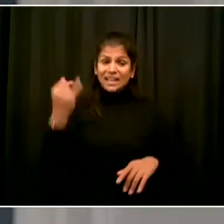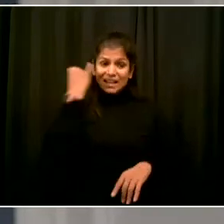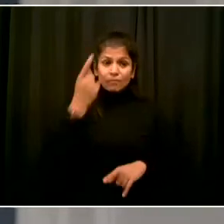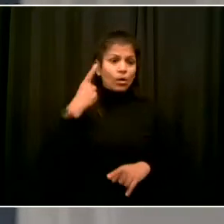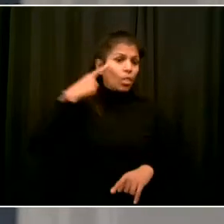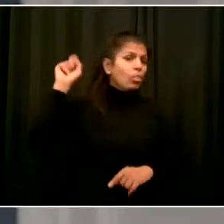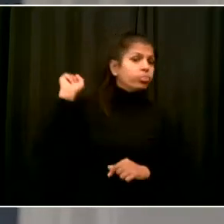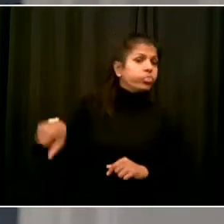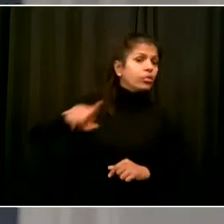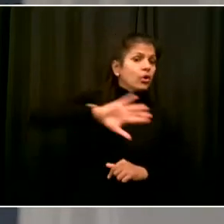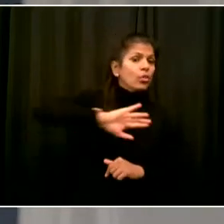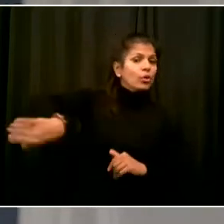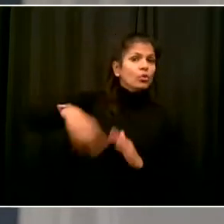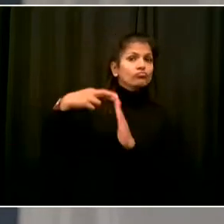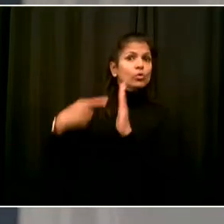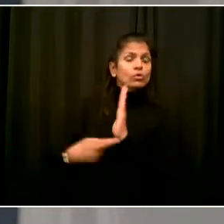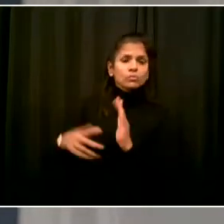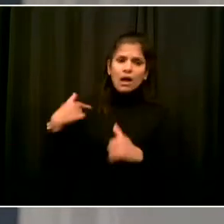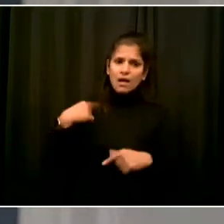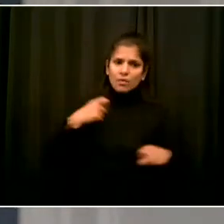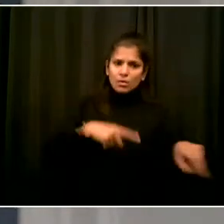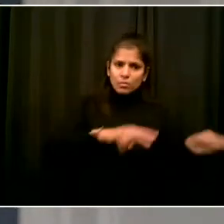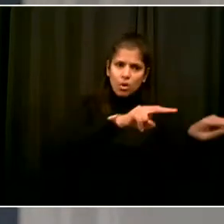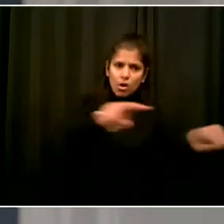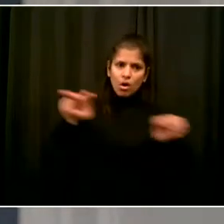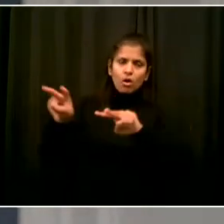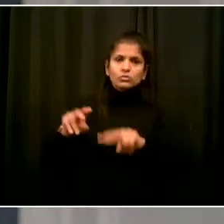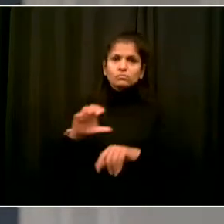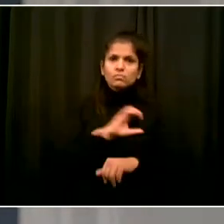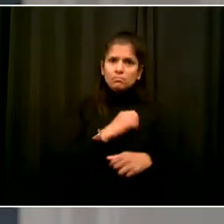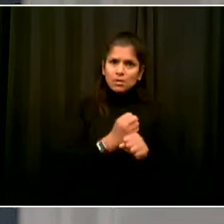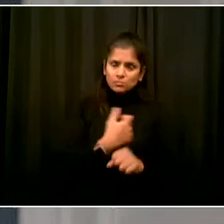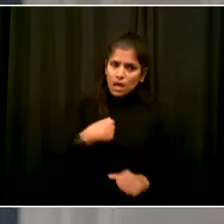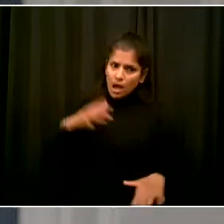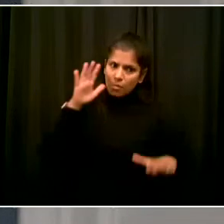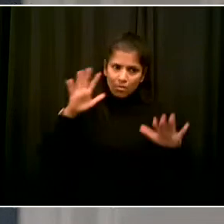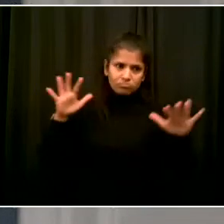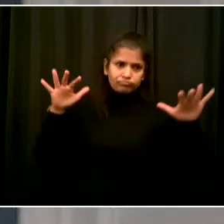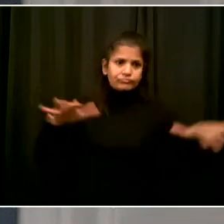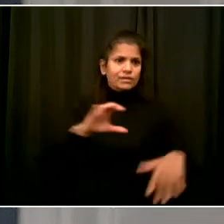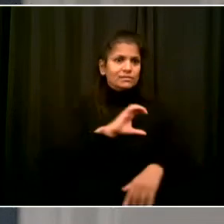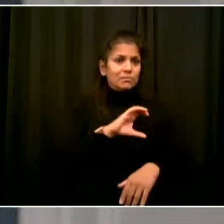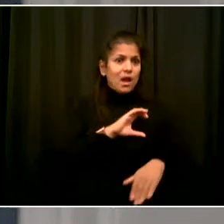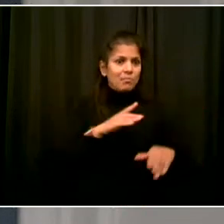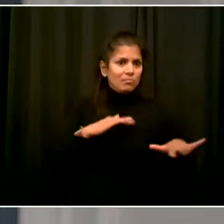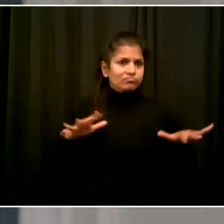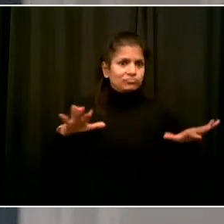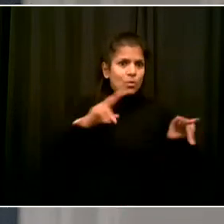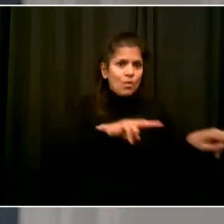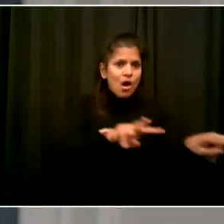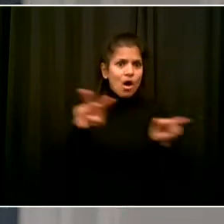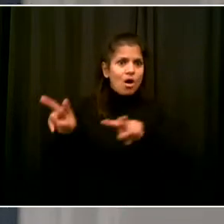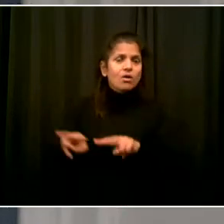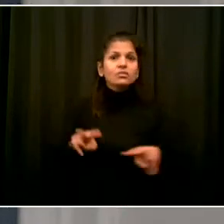SO WE'LL GO OVER THE HIGH LIGHTS AS TO HOW WE'E'LL KEEP THE ENFORCEMENT REGARDING